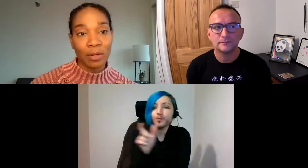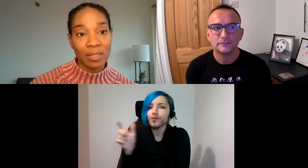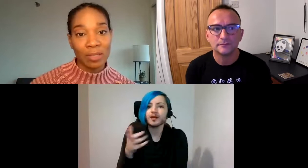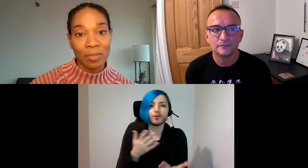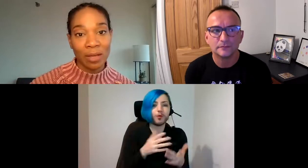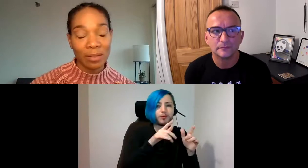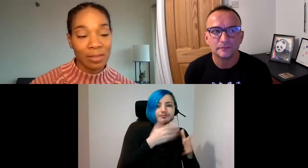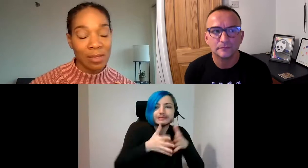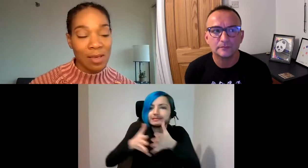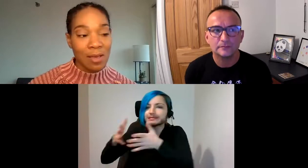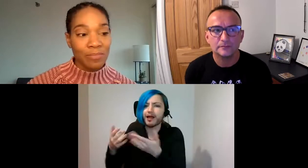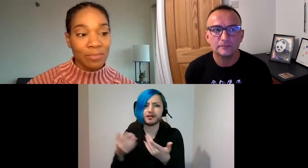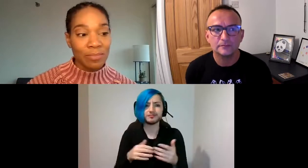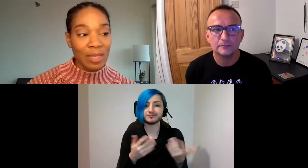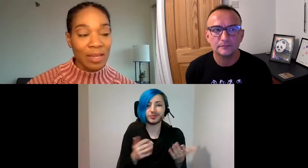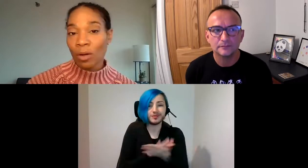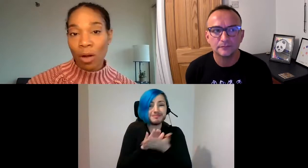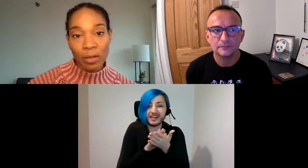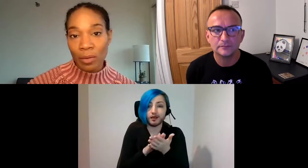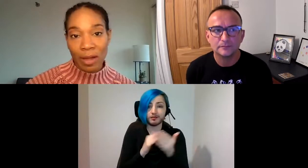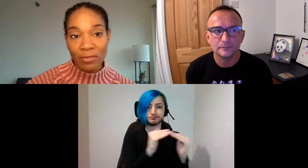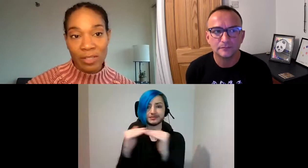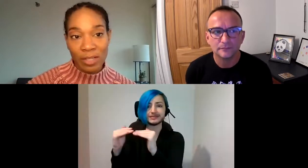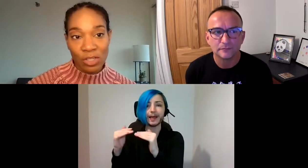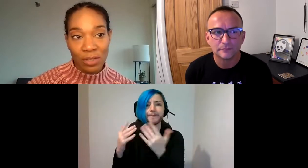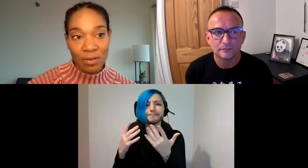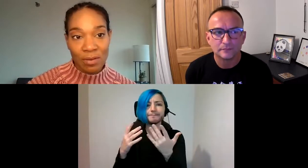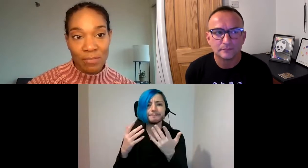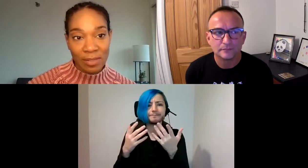its somebody's identity and everybody wants to feel